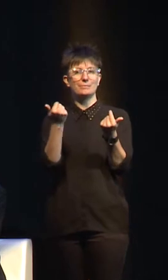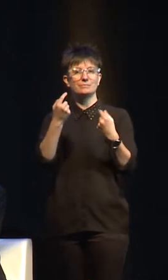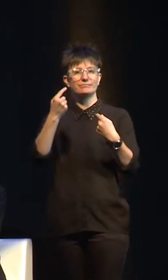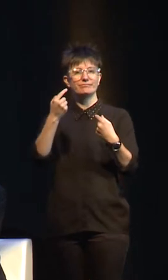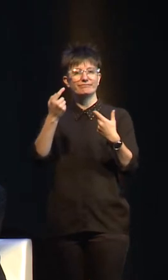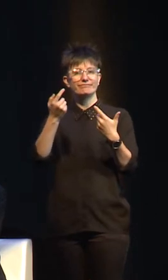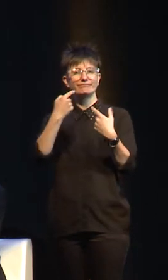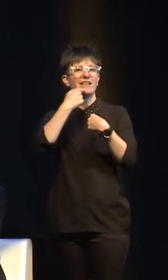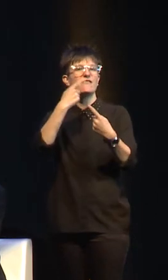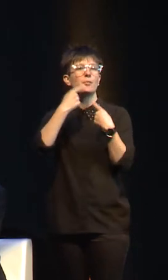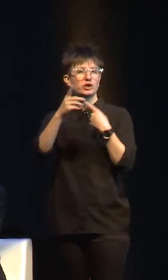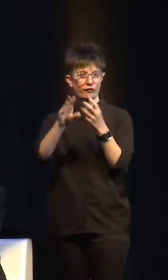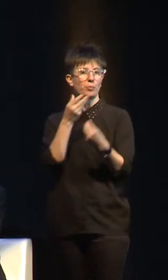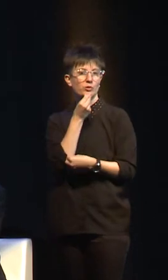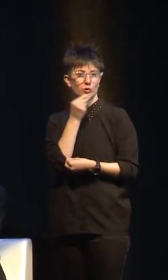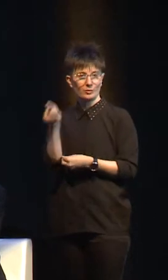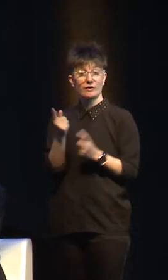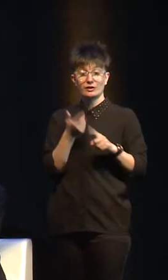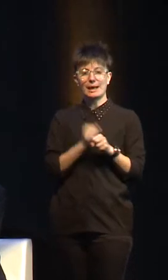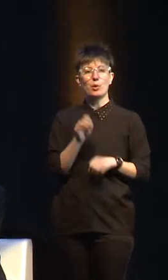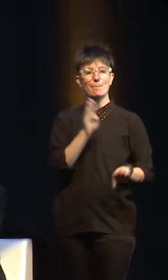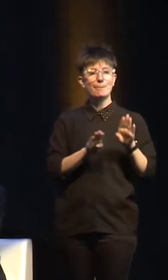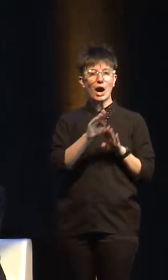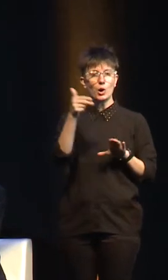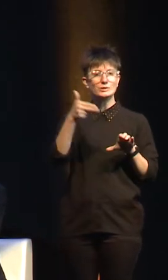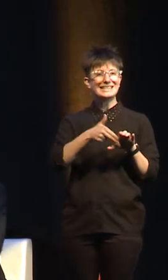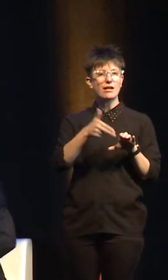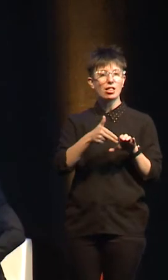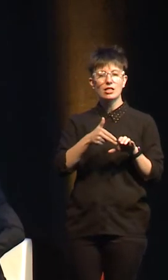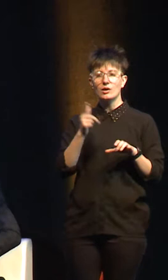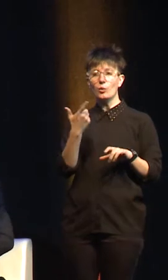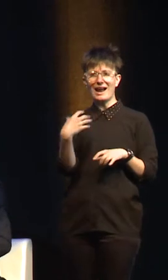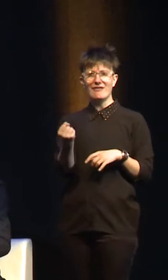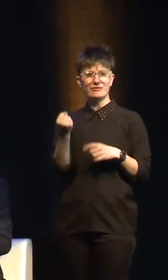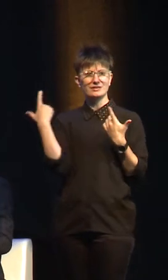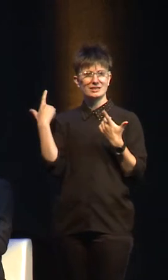We have we have a upwards of 20 million litre plant coming online. We still have no certainty